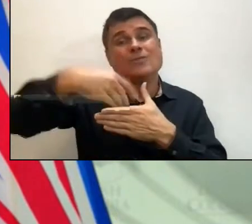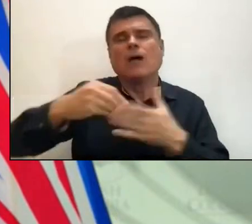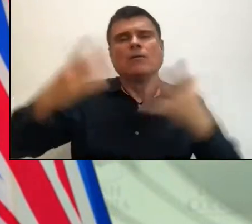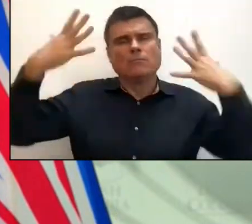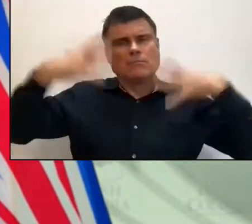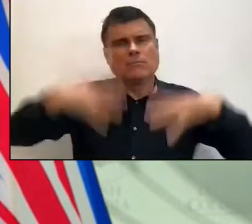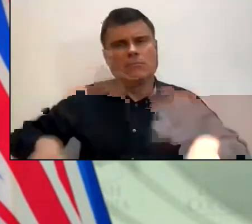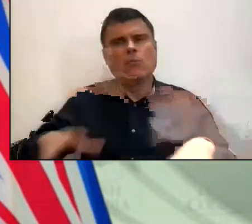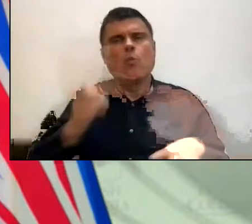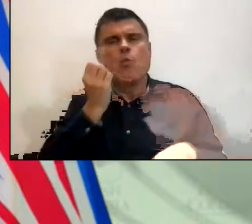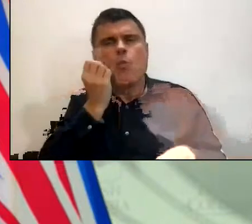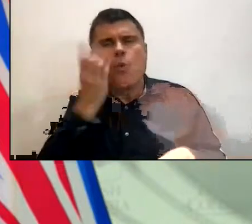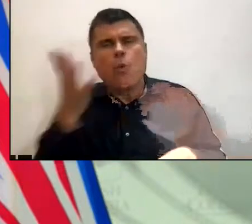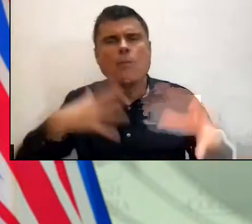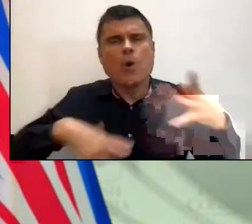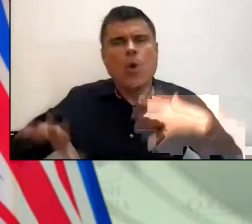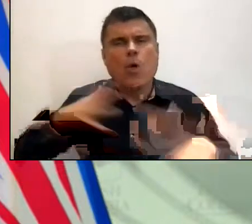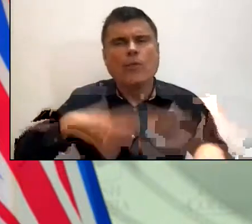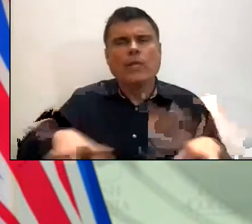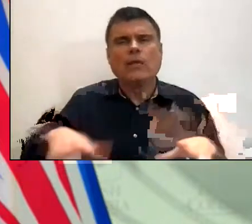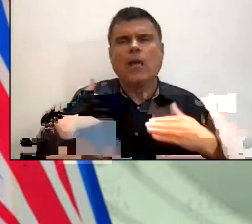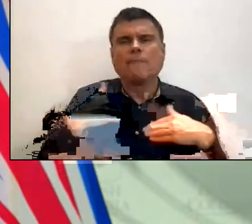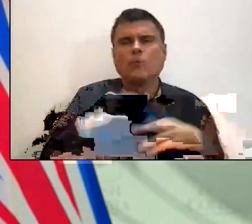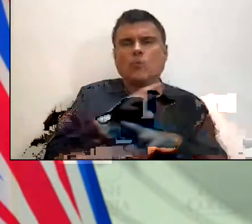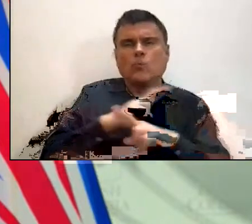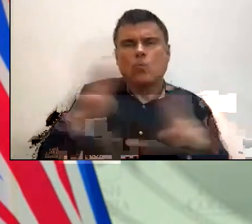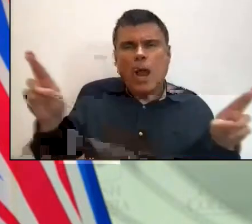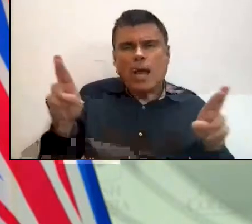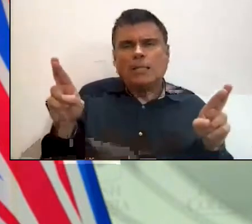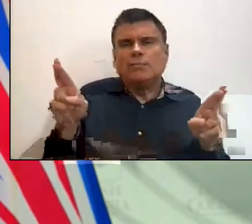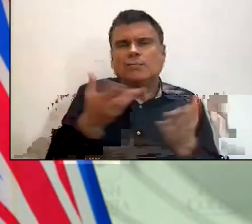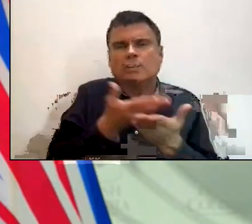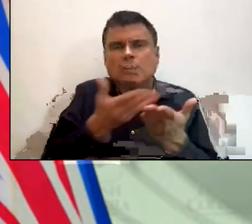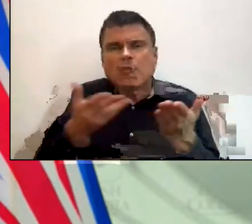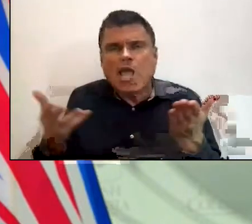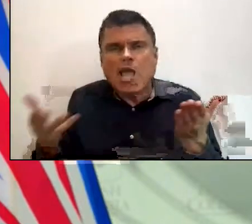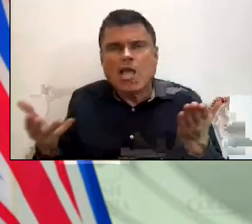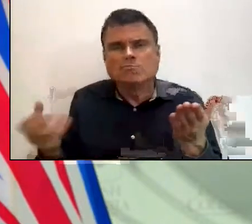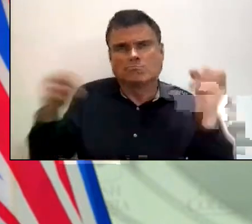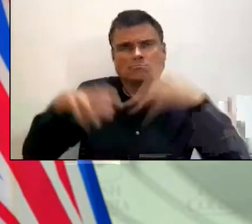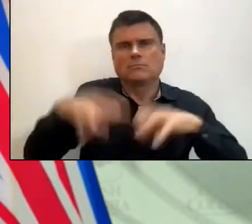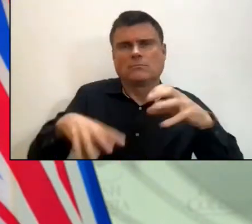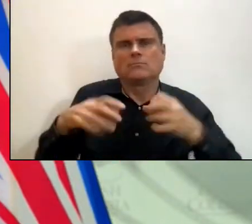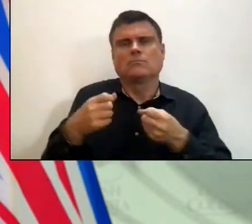availabity of warm safe places to stay during the cold and wet